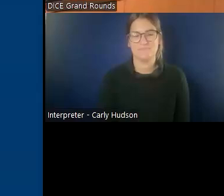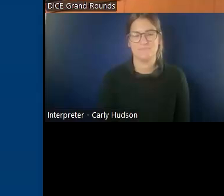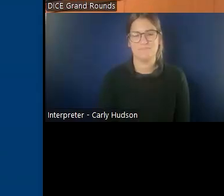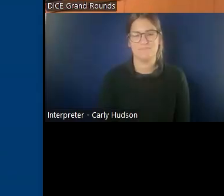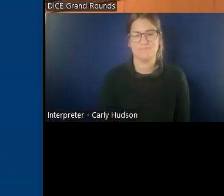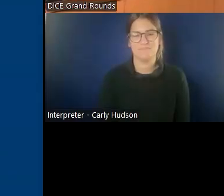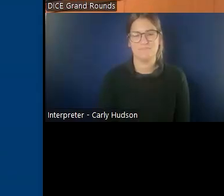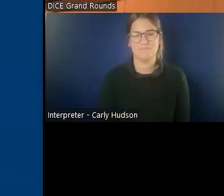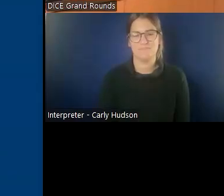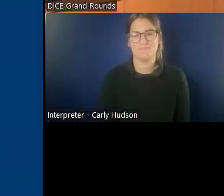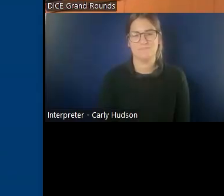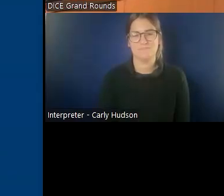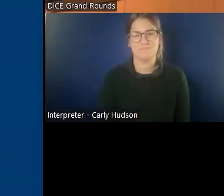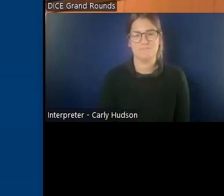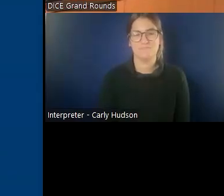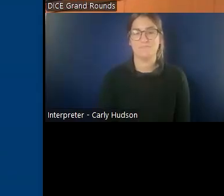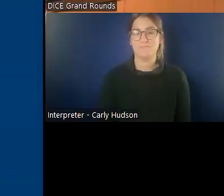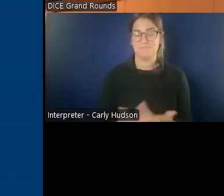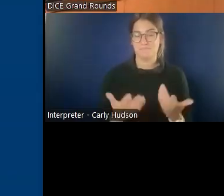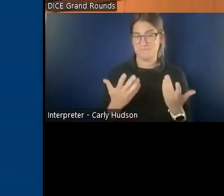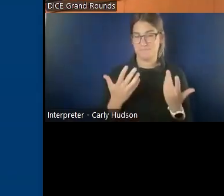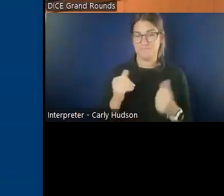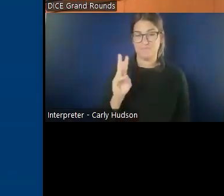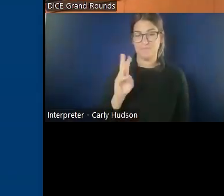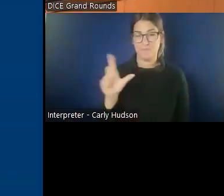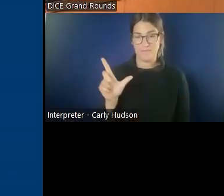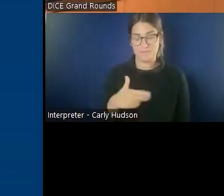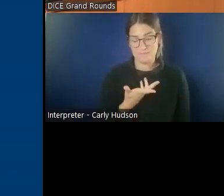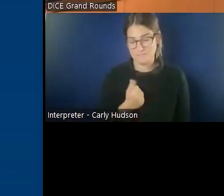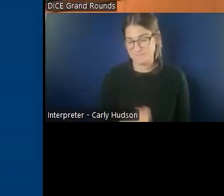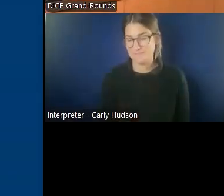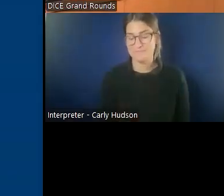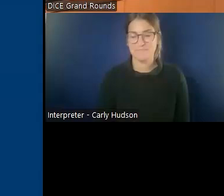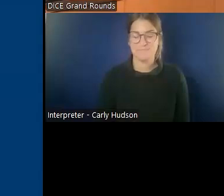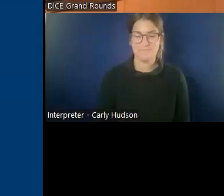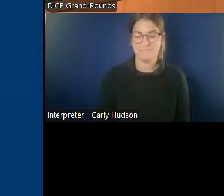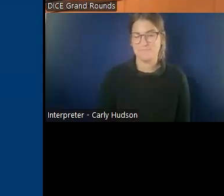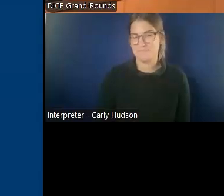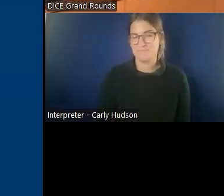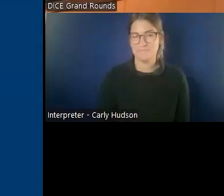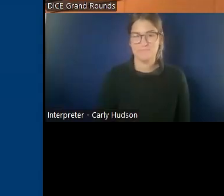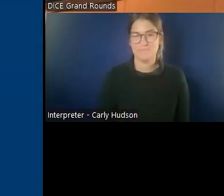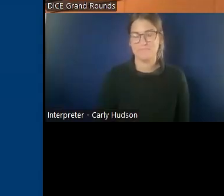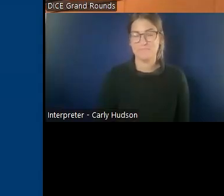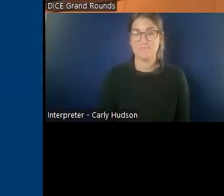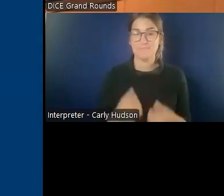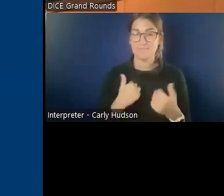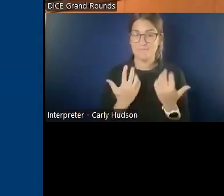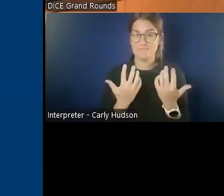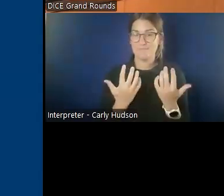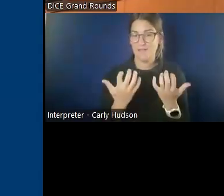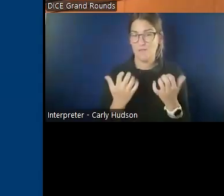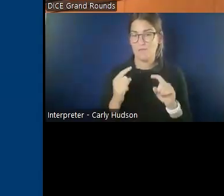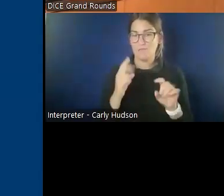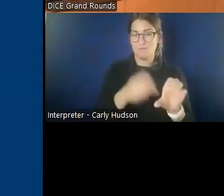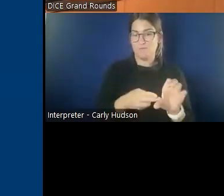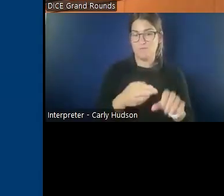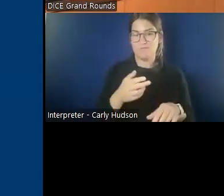okay well um I wanted to attend for the same reasons that Annabelle did